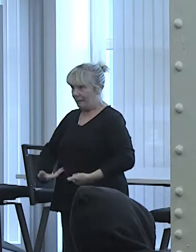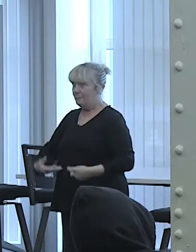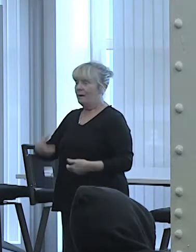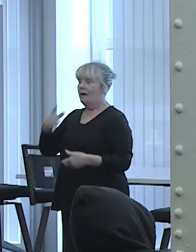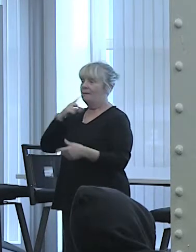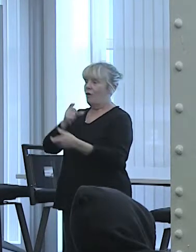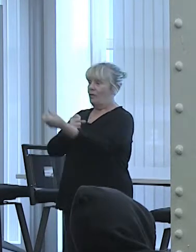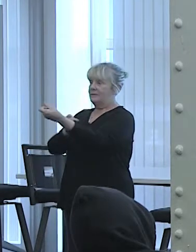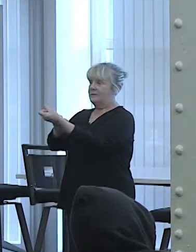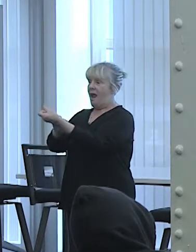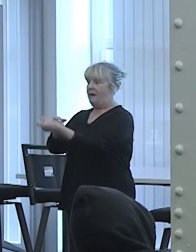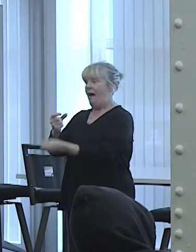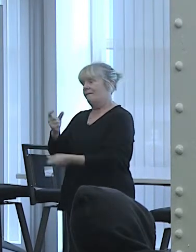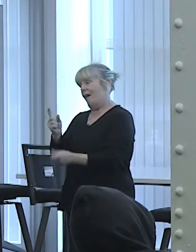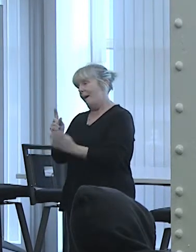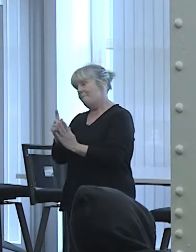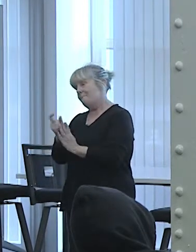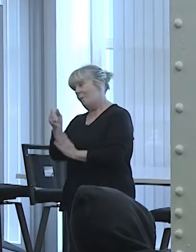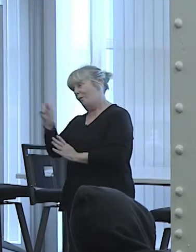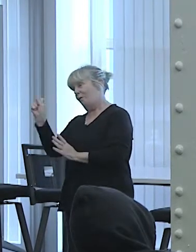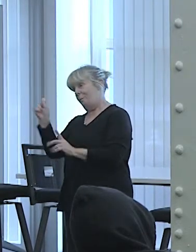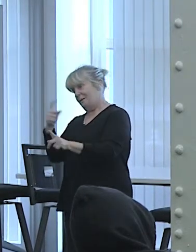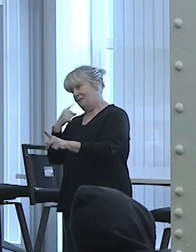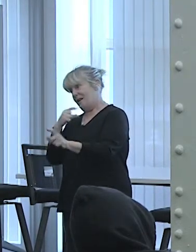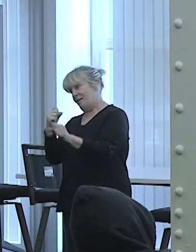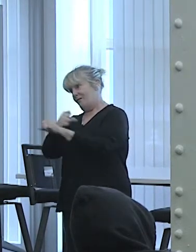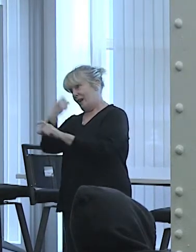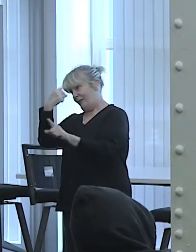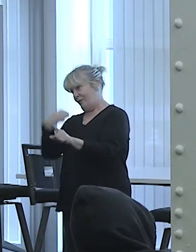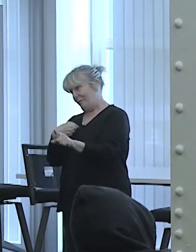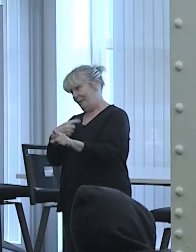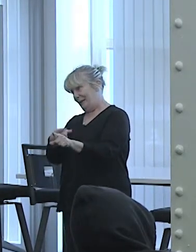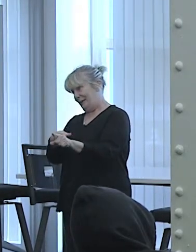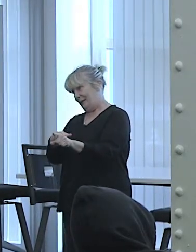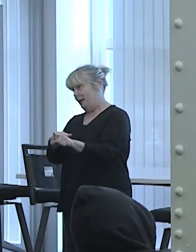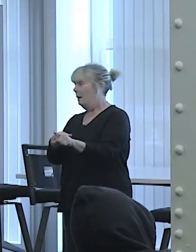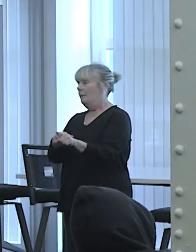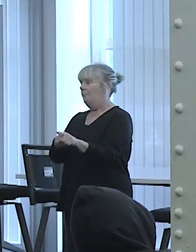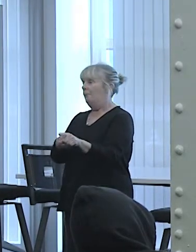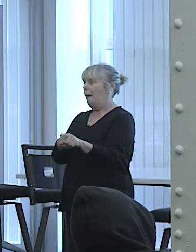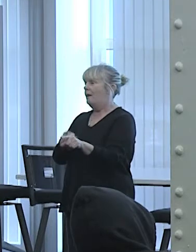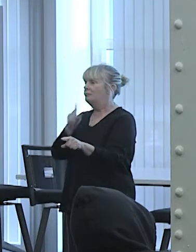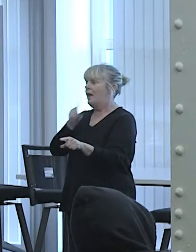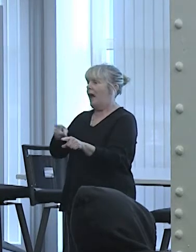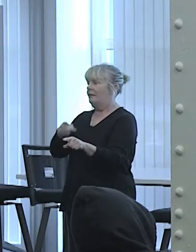that claims it's fighting for me, but in reality is cutting off pieces of me.